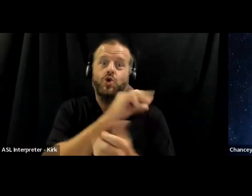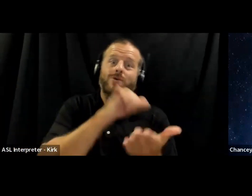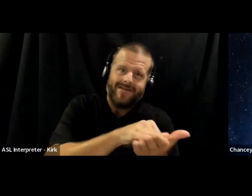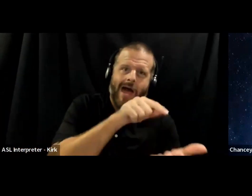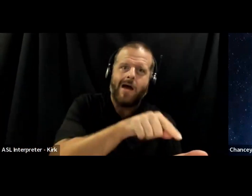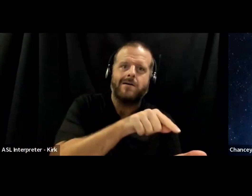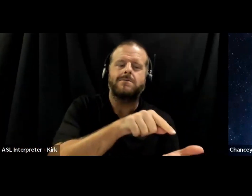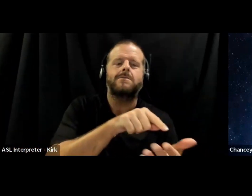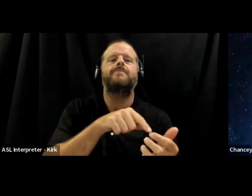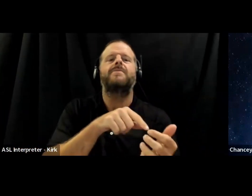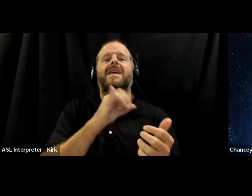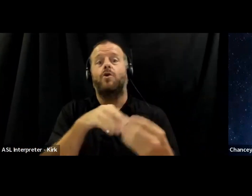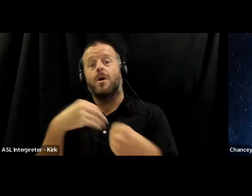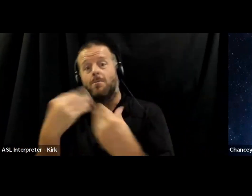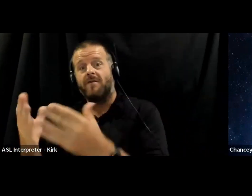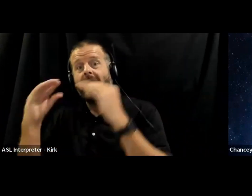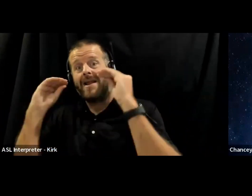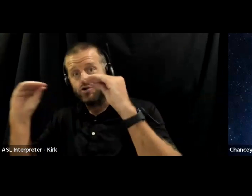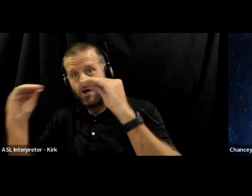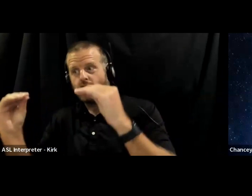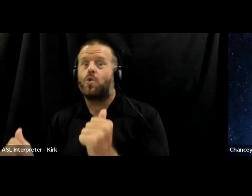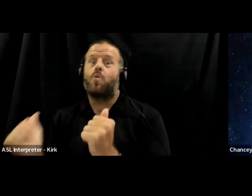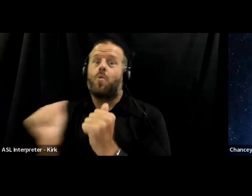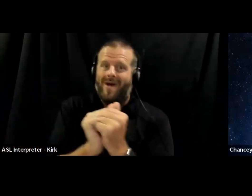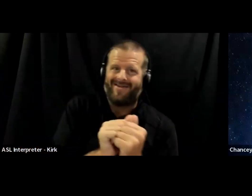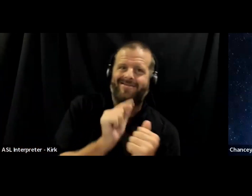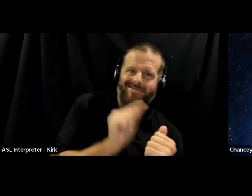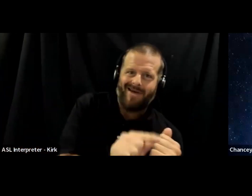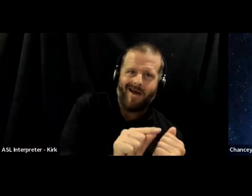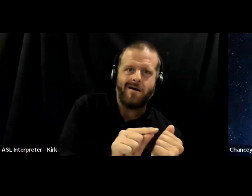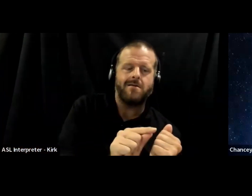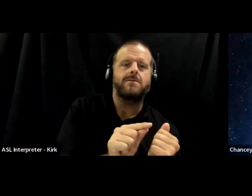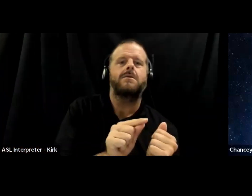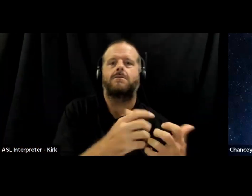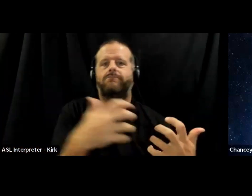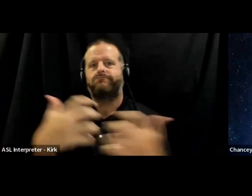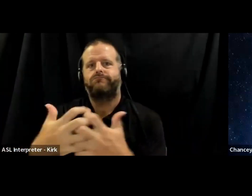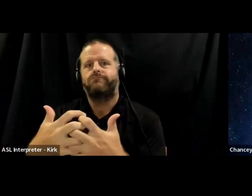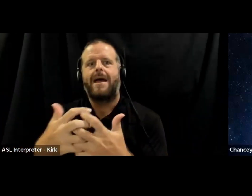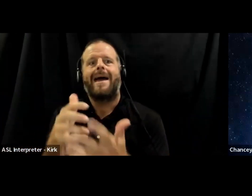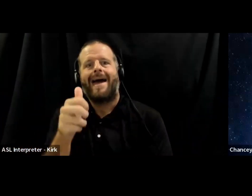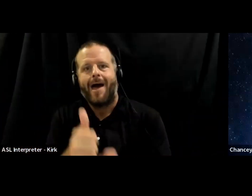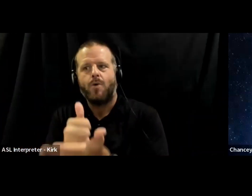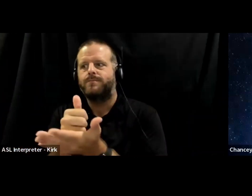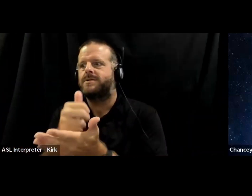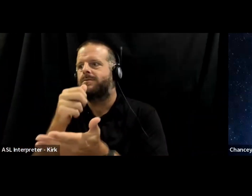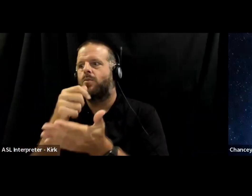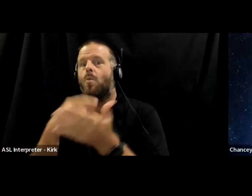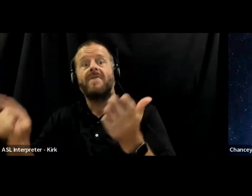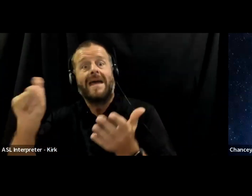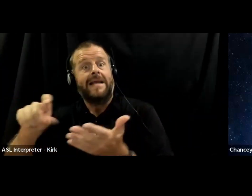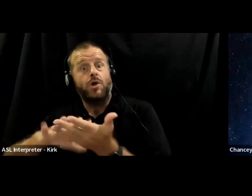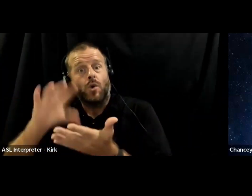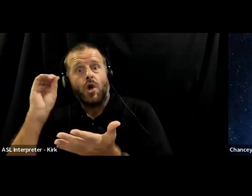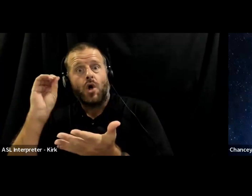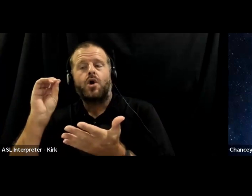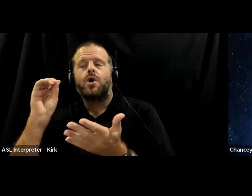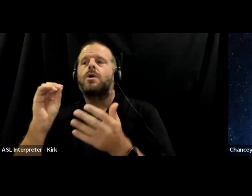can provide instructional content that relays the things that you need them to know in a way that they want to receive it and practice it,